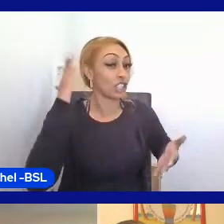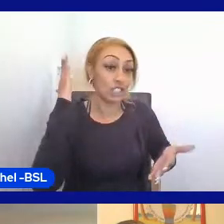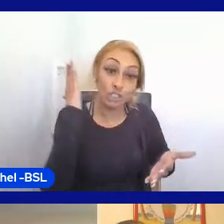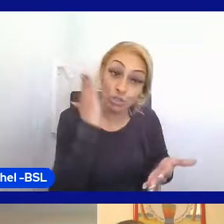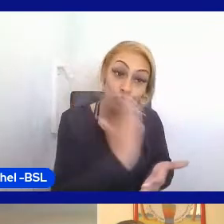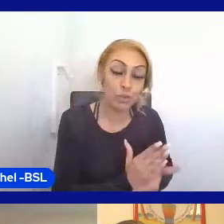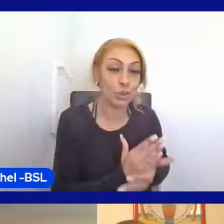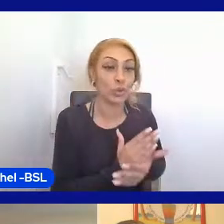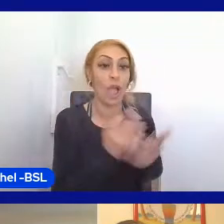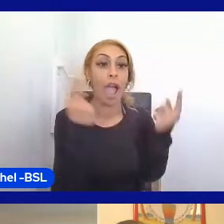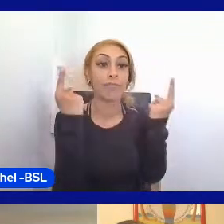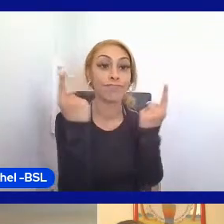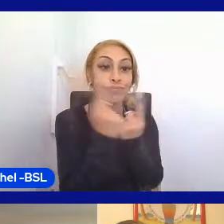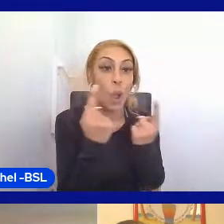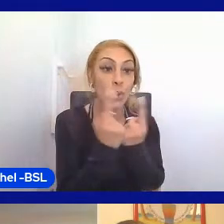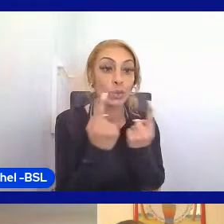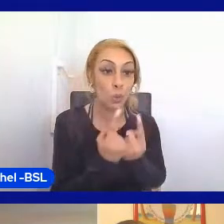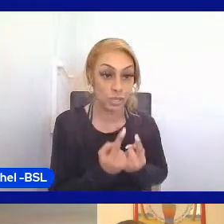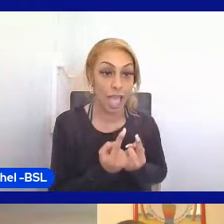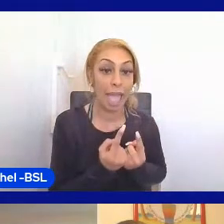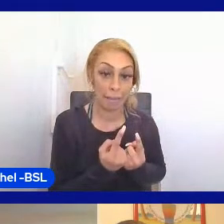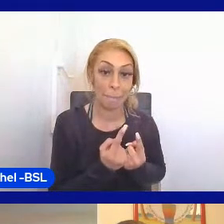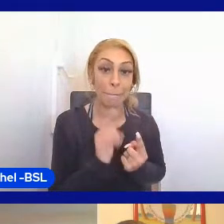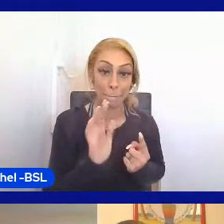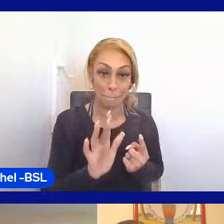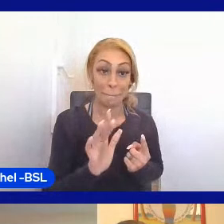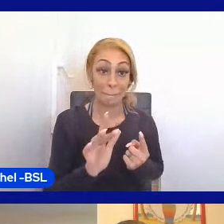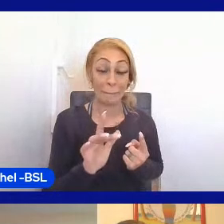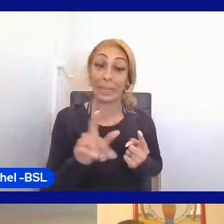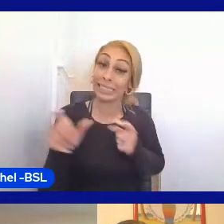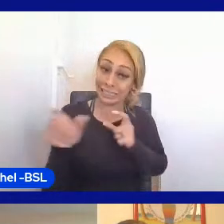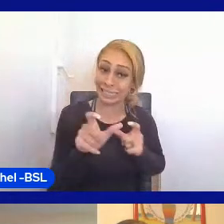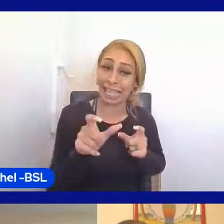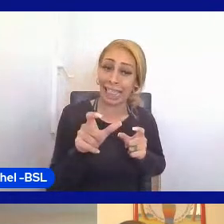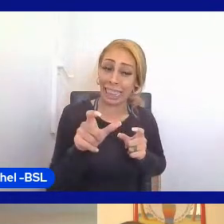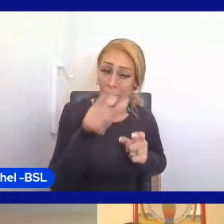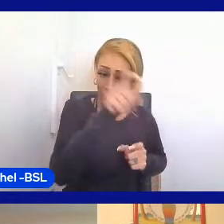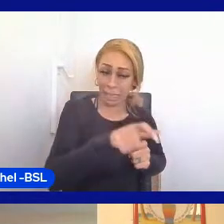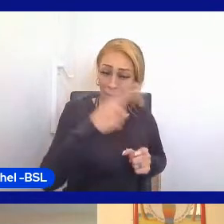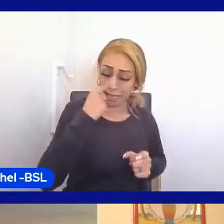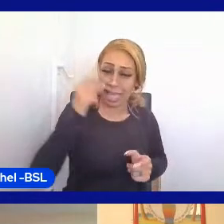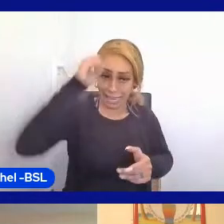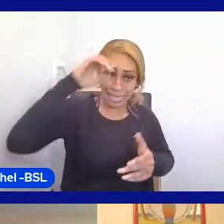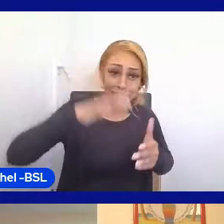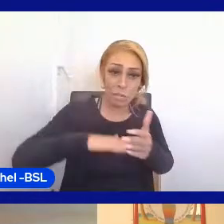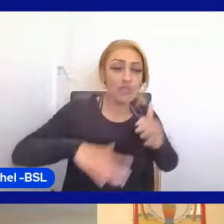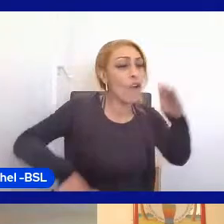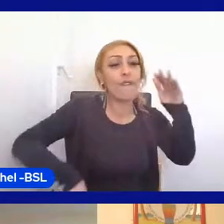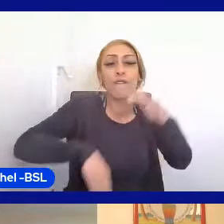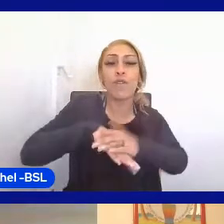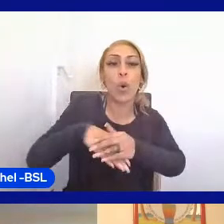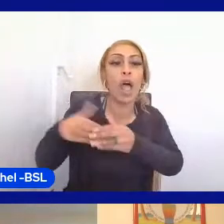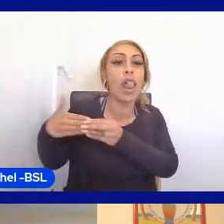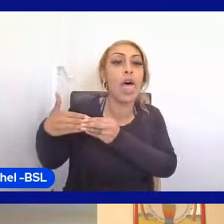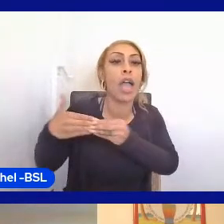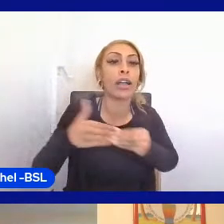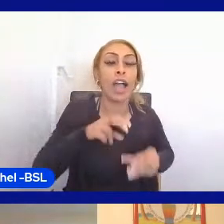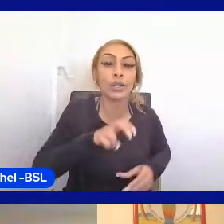prototype, so whilst people are still able to experience the full guided tour and learn history of all seven,